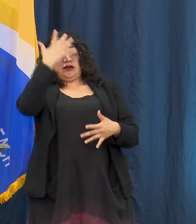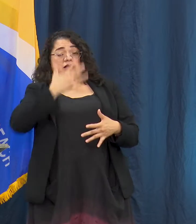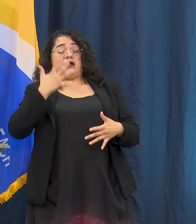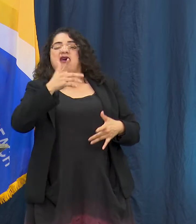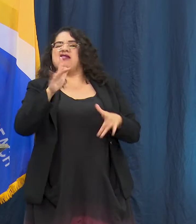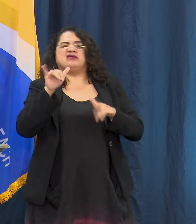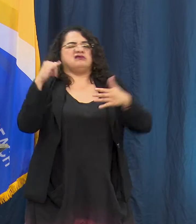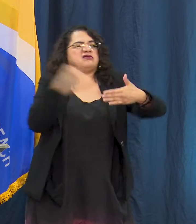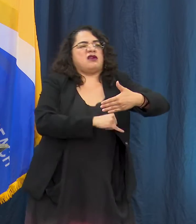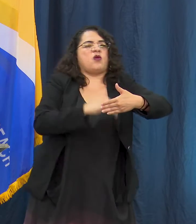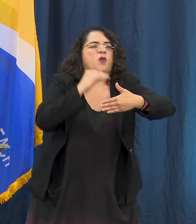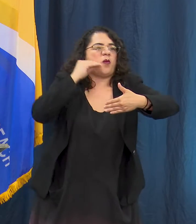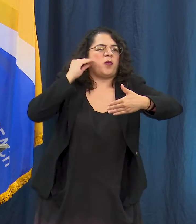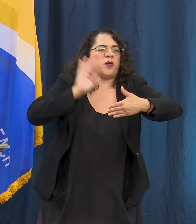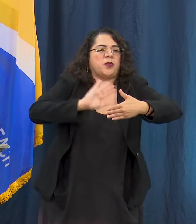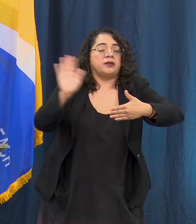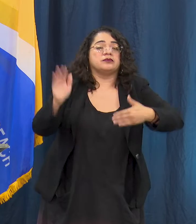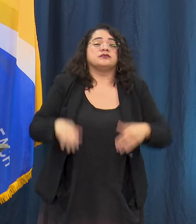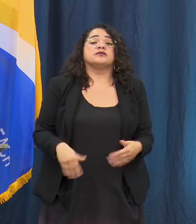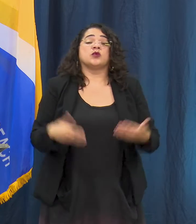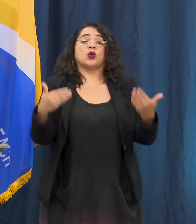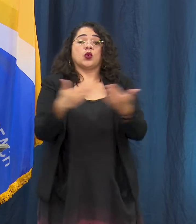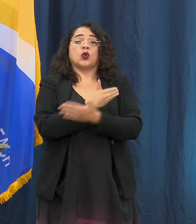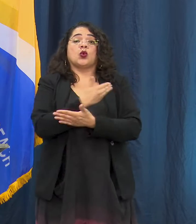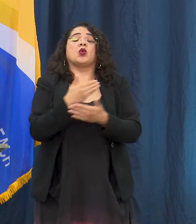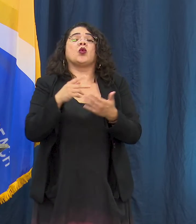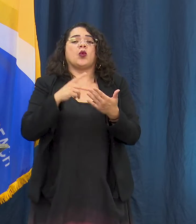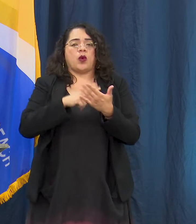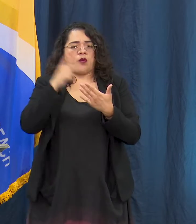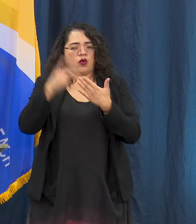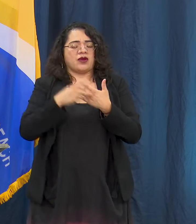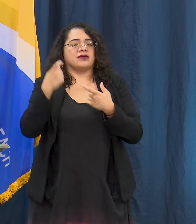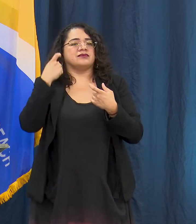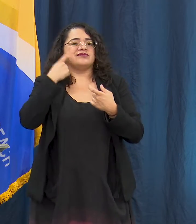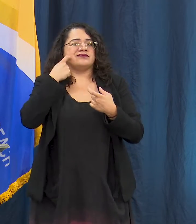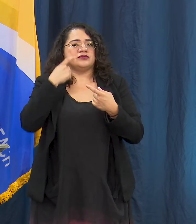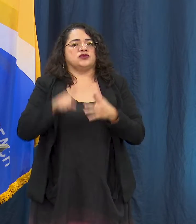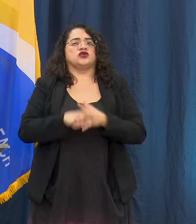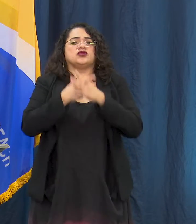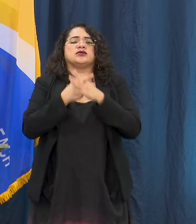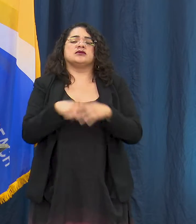new program that we started. It's mobile testing. Due to the recent events, we've